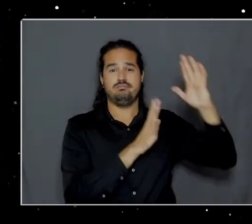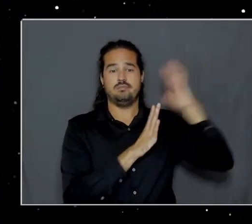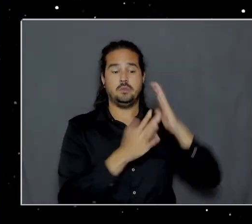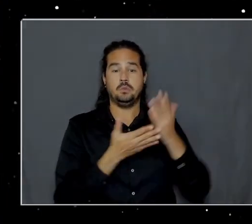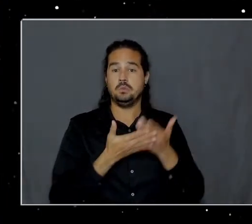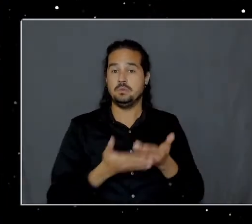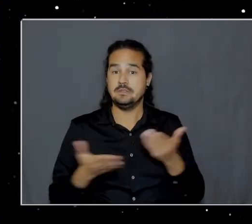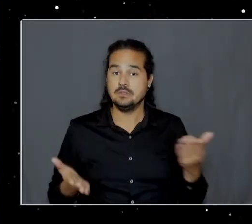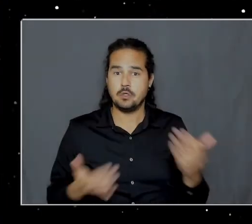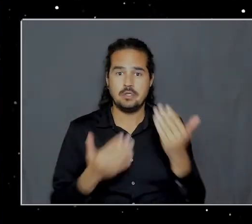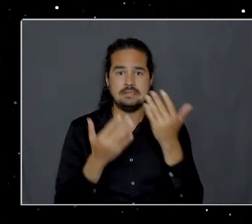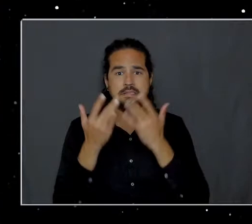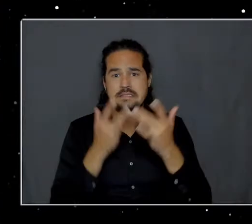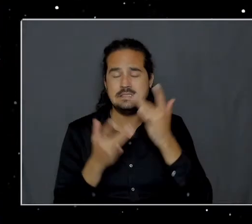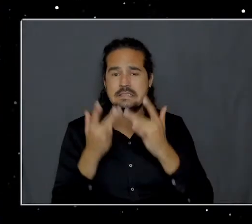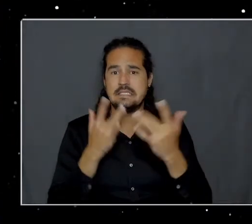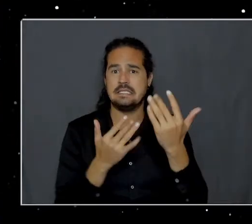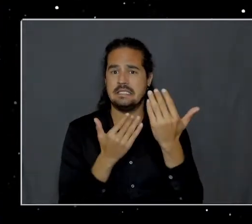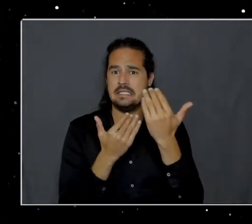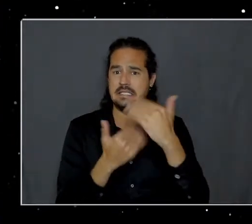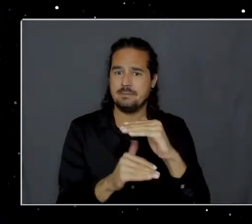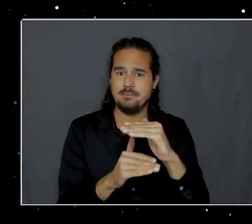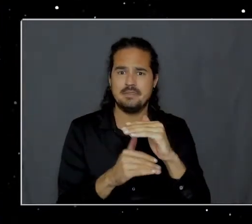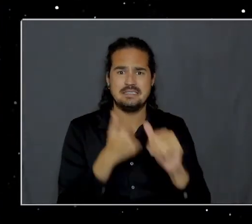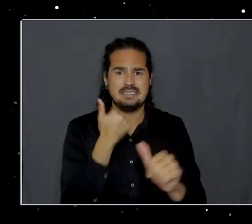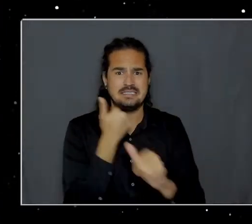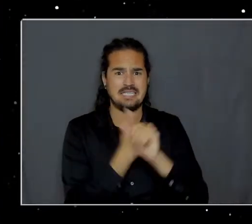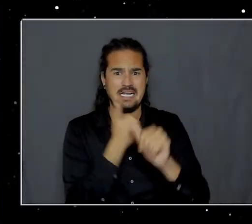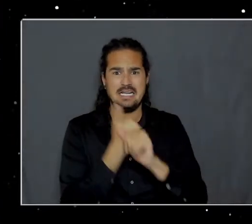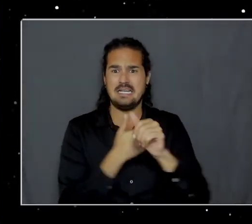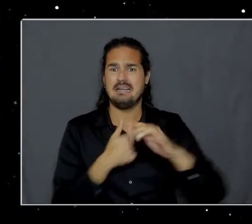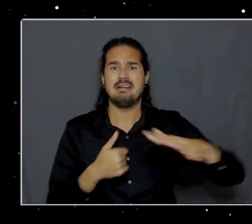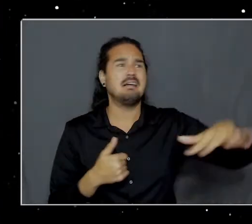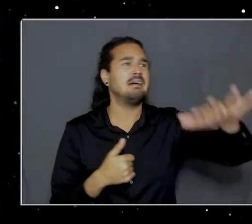RIGHT, WHEN RESOURCES WERE LIMITED. WHEN DANGERS IN THE WILD WERE